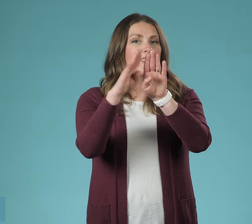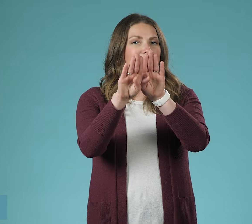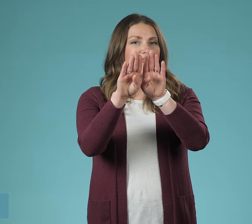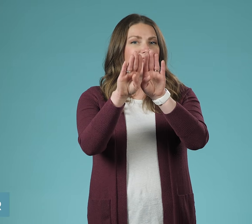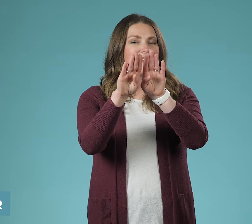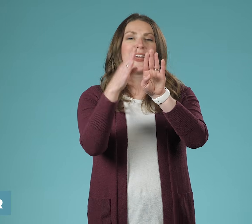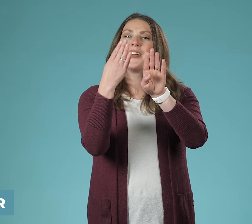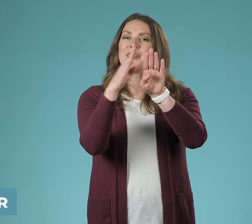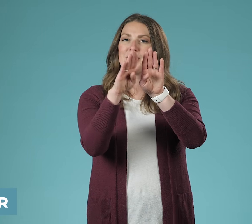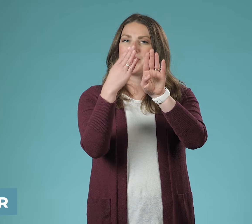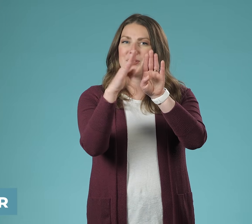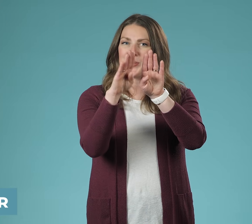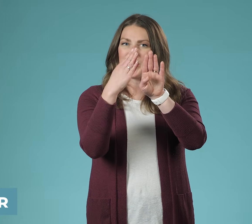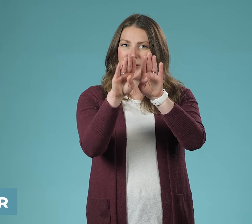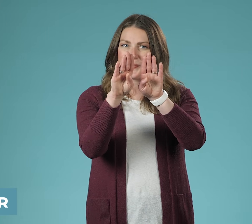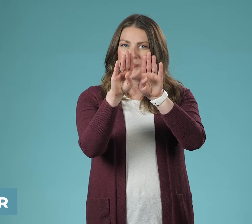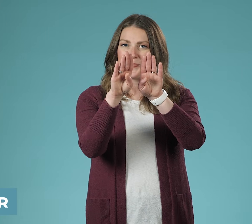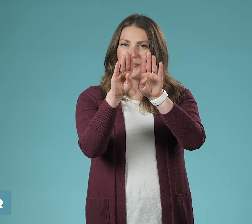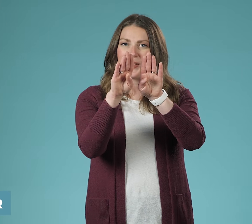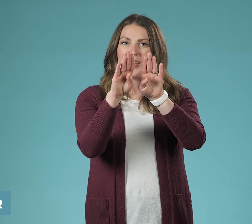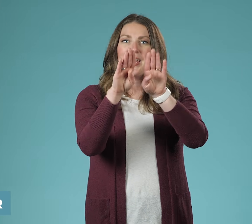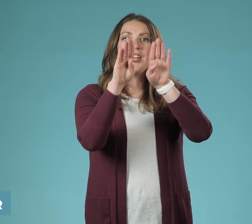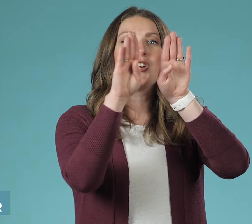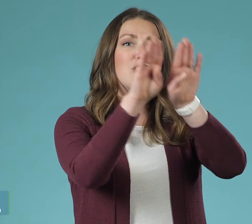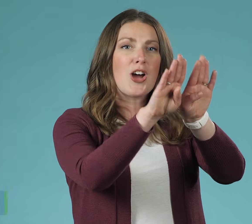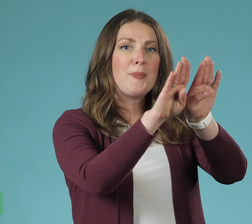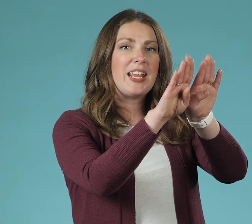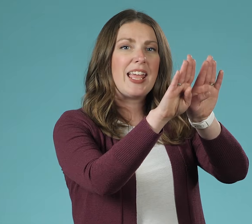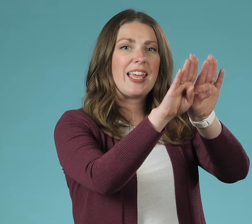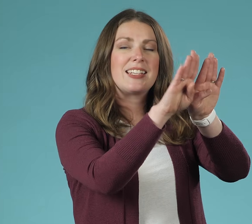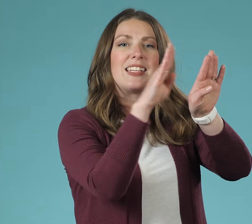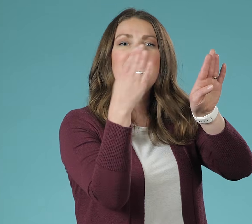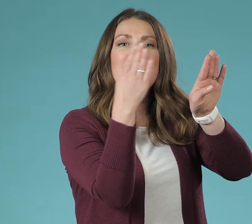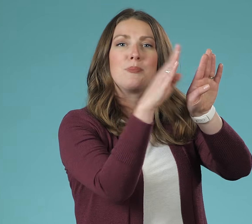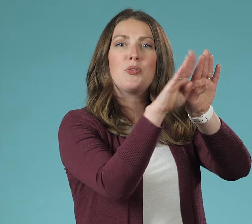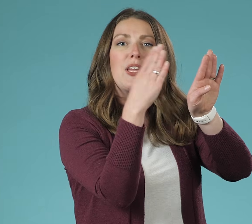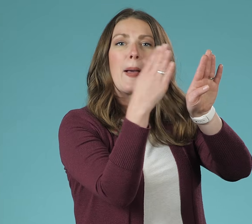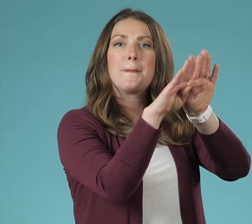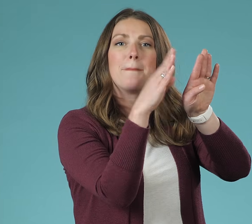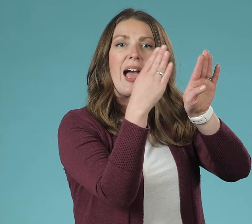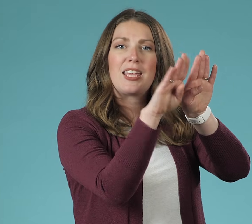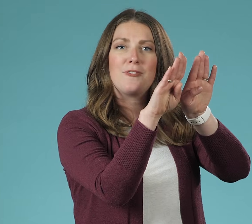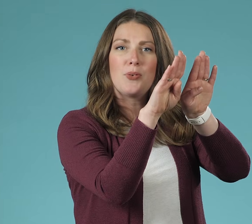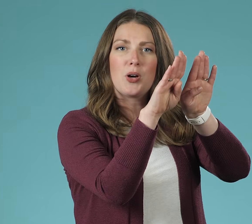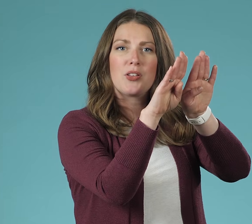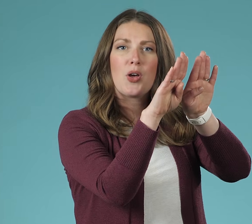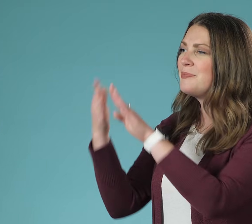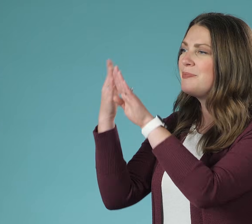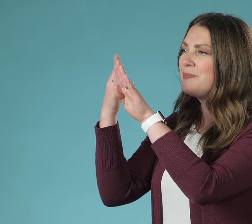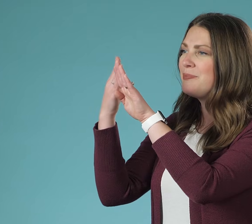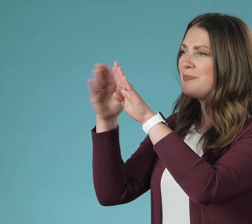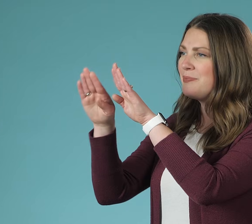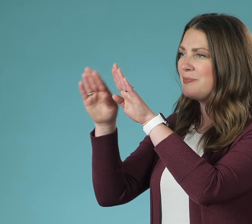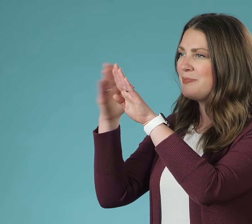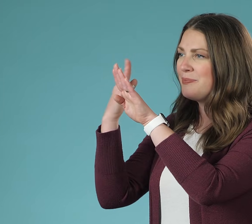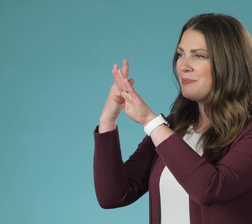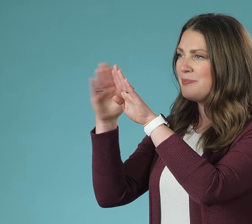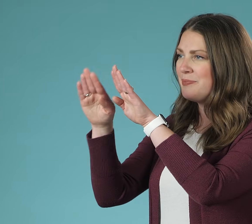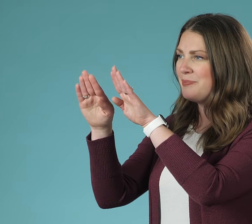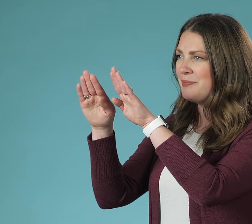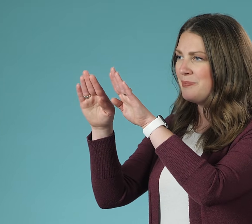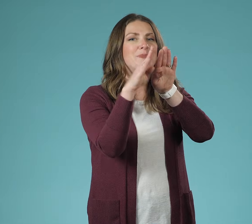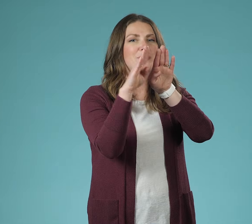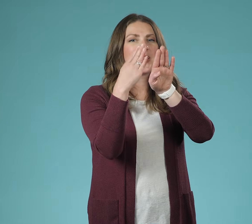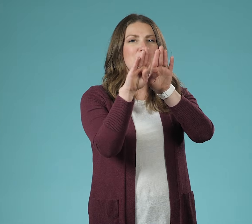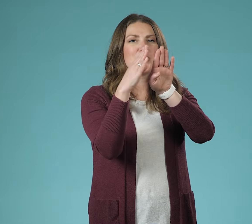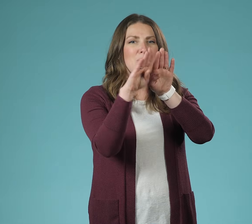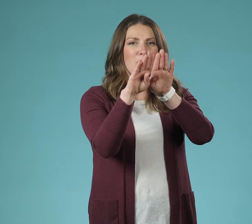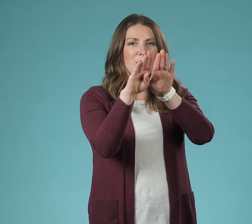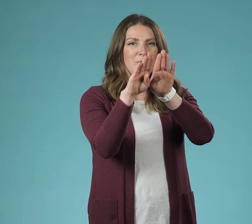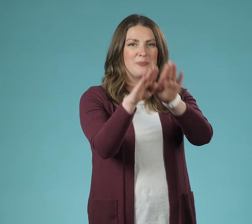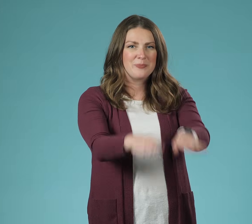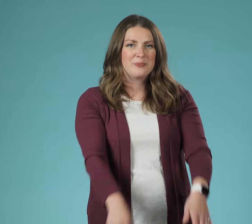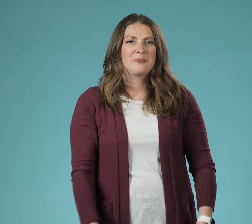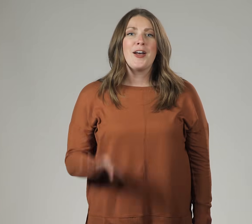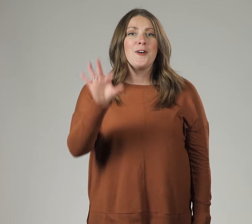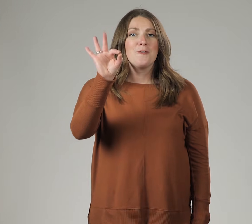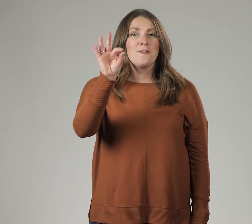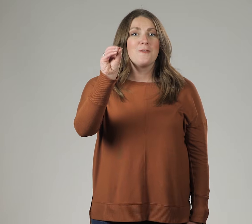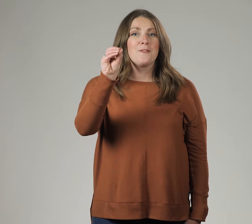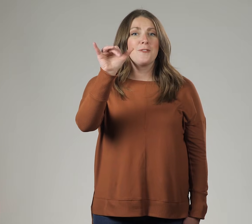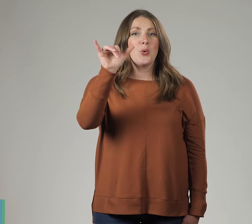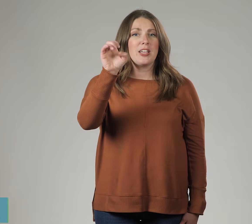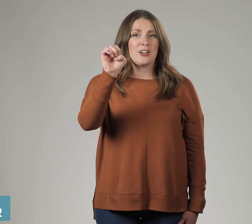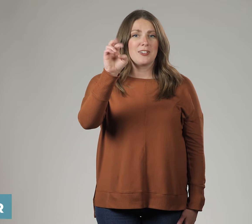'Door' 'door', your dominant hand is moving back and forth while you're non-dominant stay still, 'door'. 'Foyer',